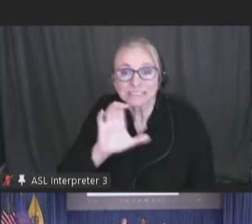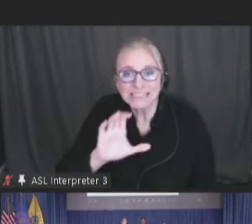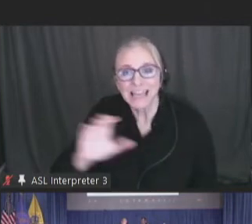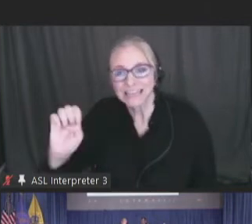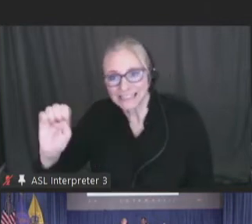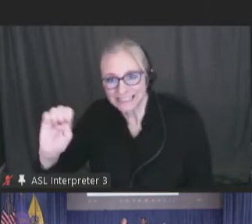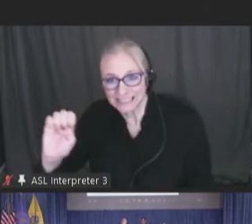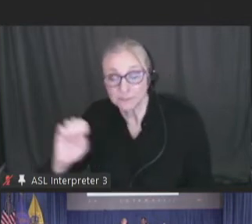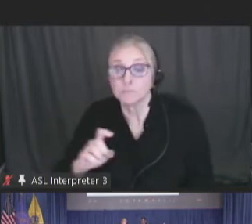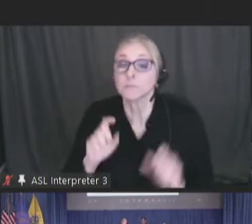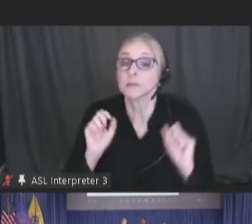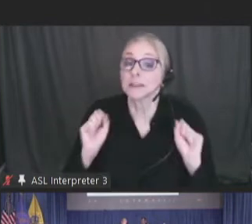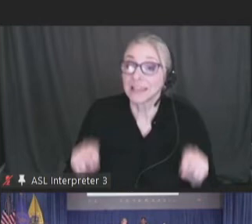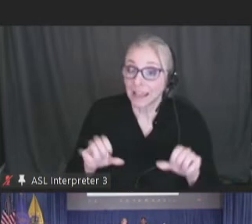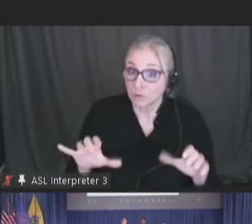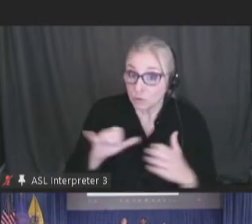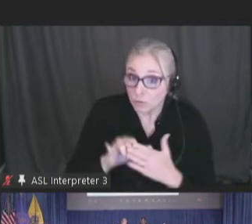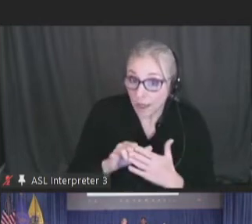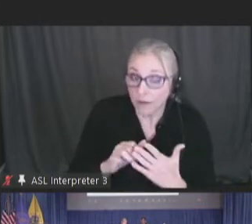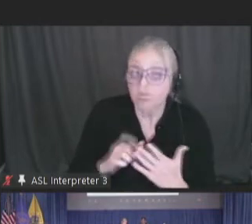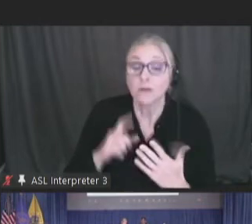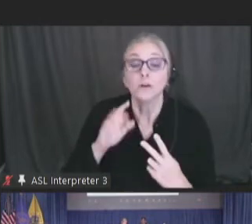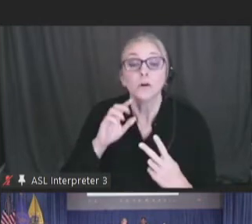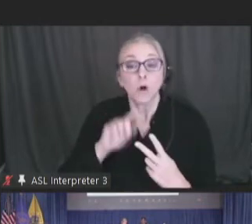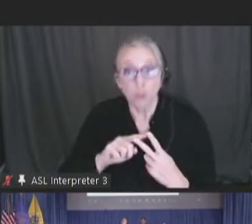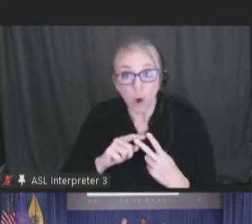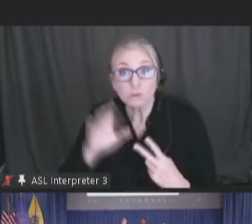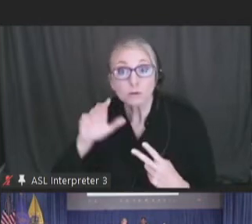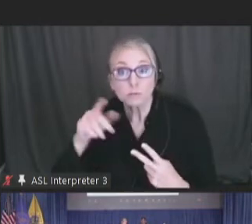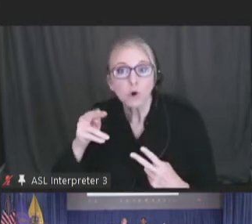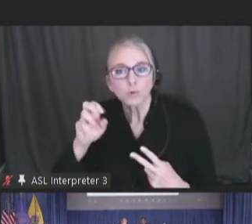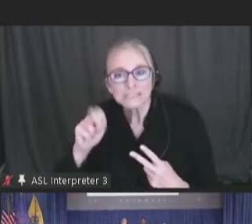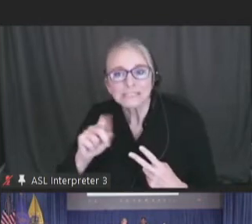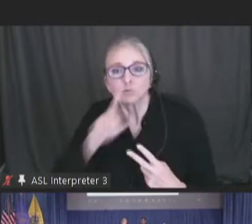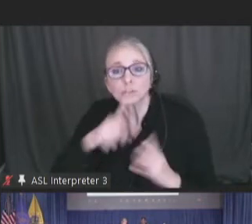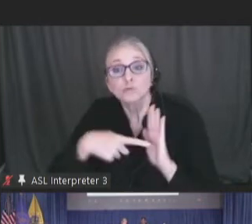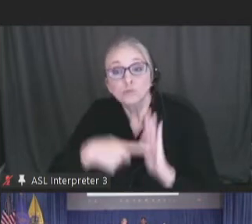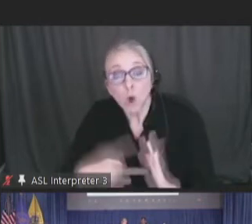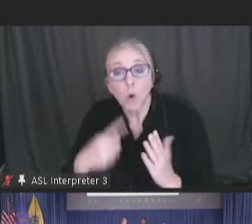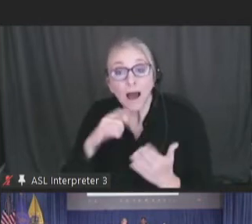we can do this because these glycoproteins are expressed on this virion envelope,